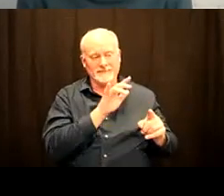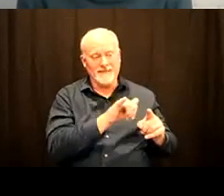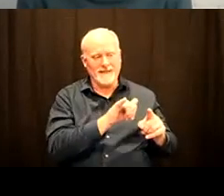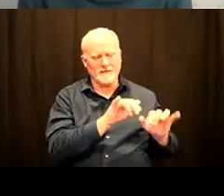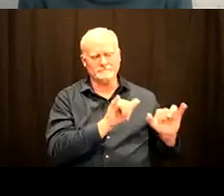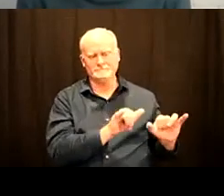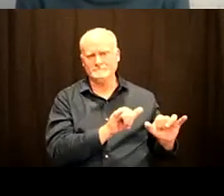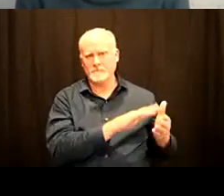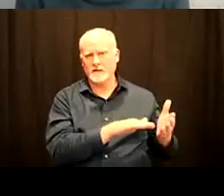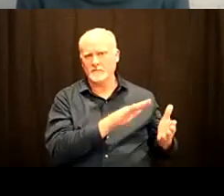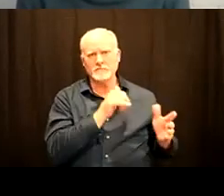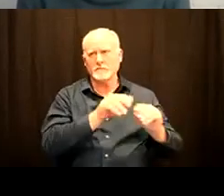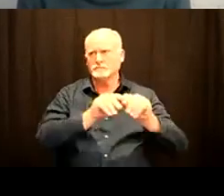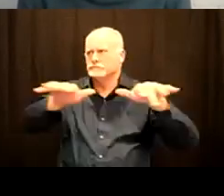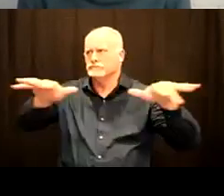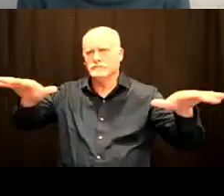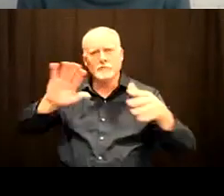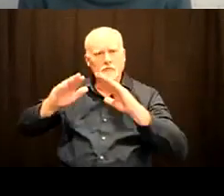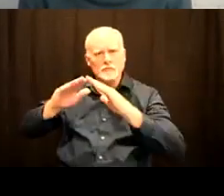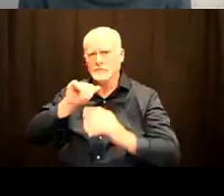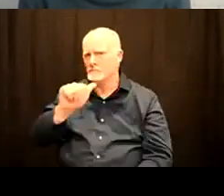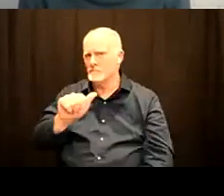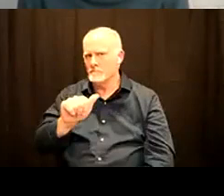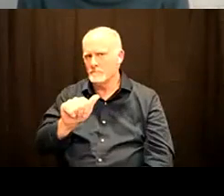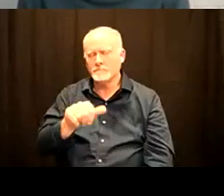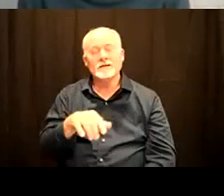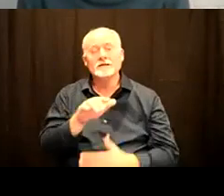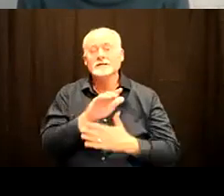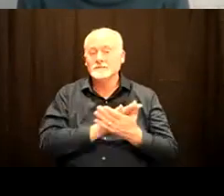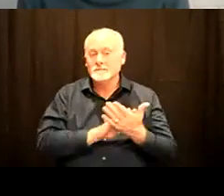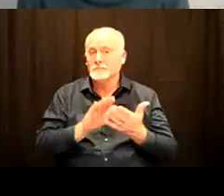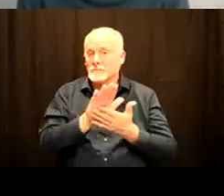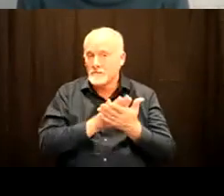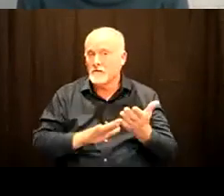now other media sources have reported that certain college towns did observe transmission from the